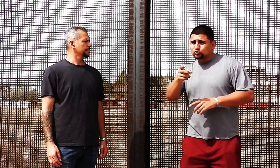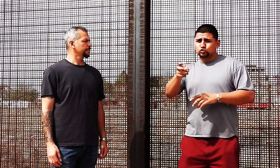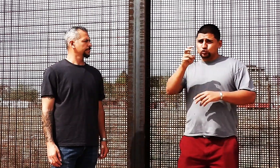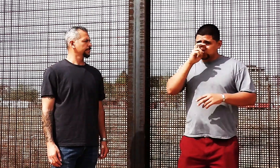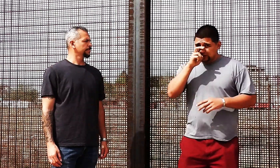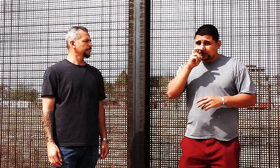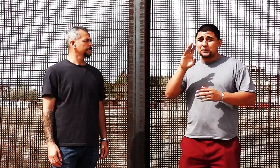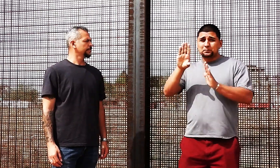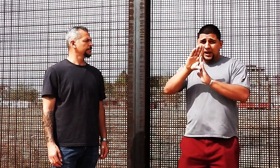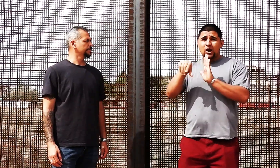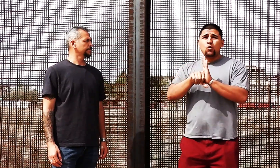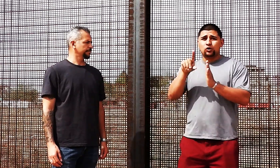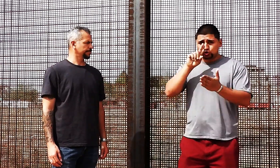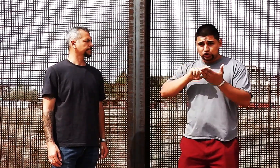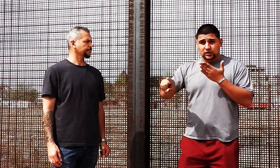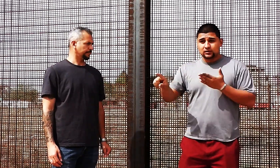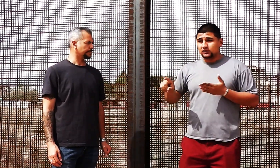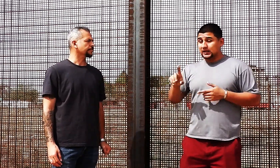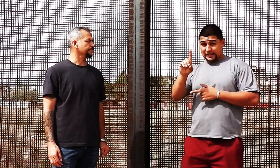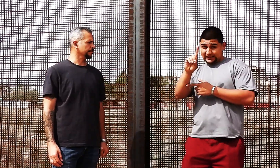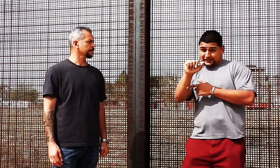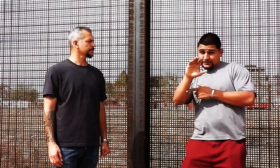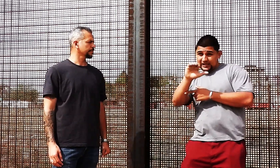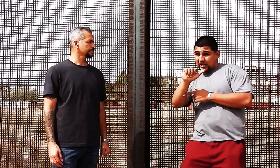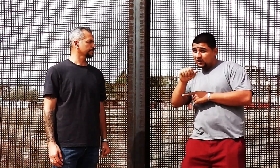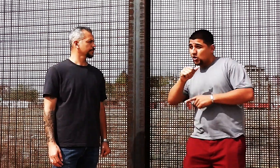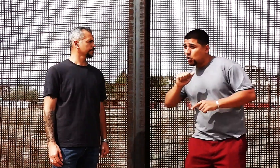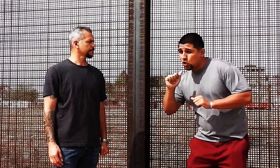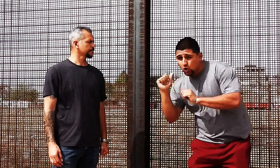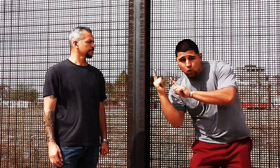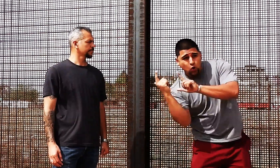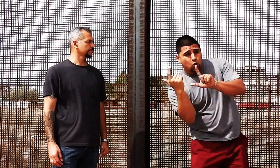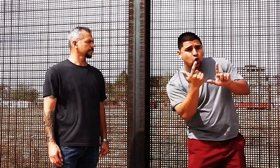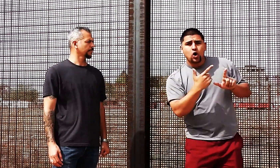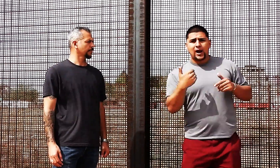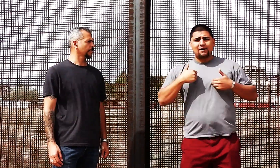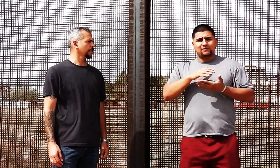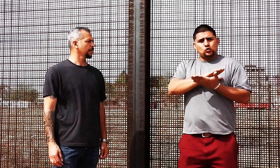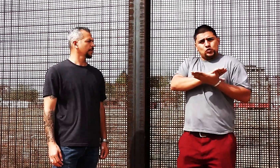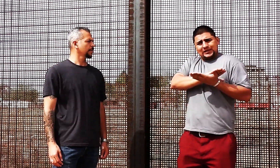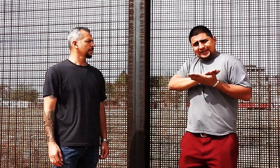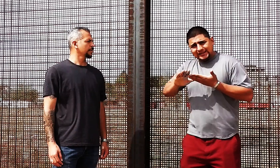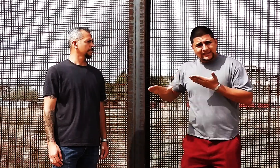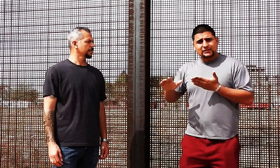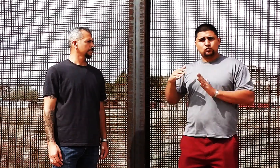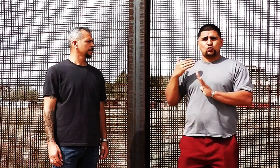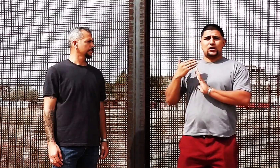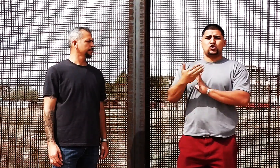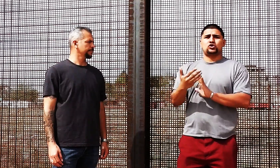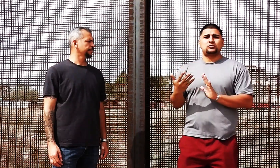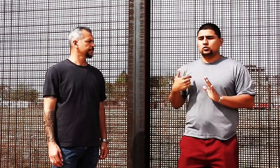Once enrolled DACA, you are under strict background checks. People with DACA - all have clean records.